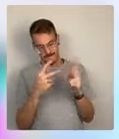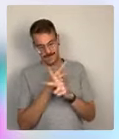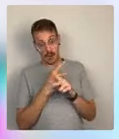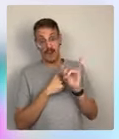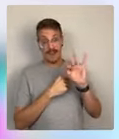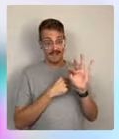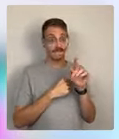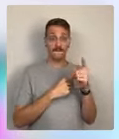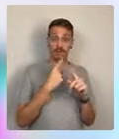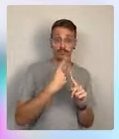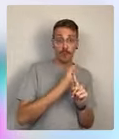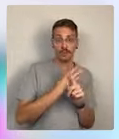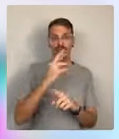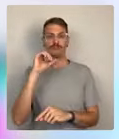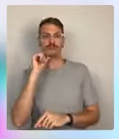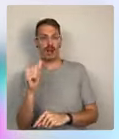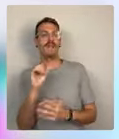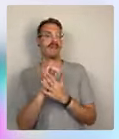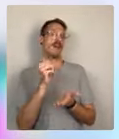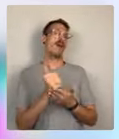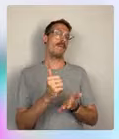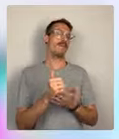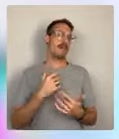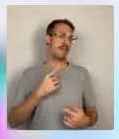see the whole picture and assess whether or not this was appropriate or not.